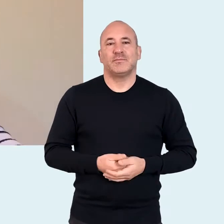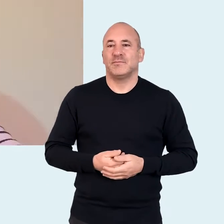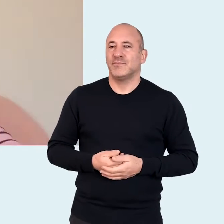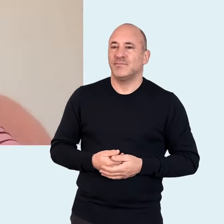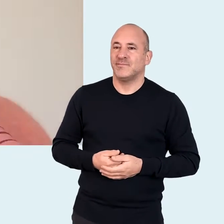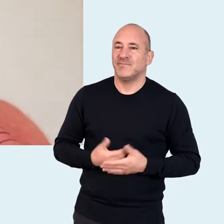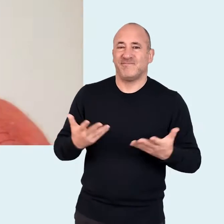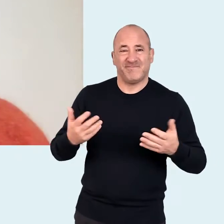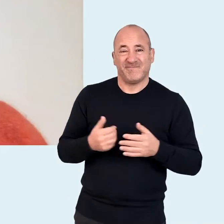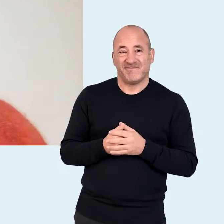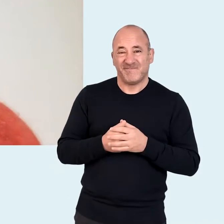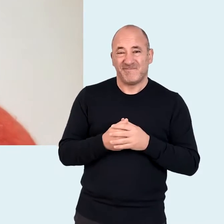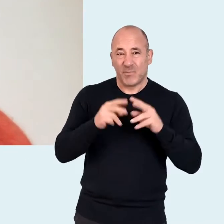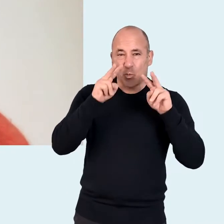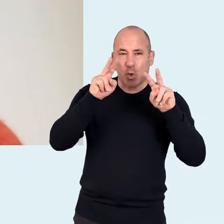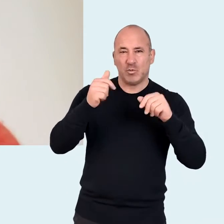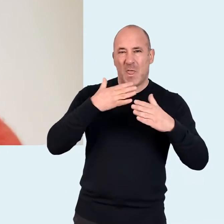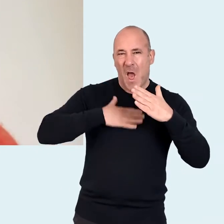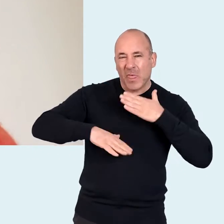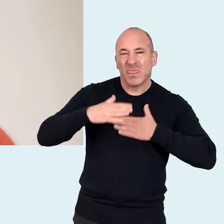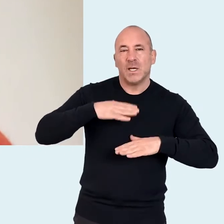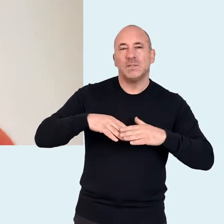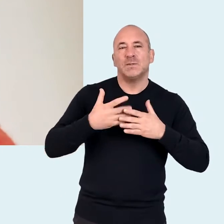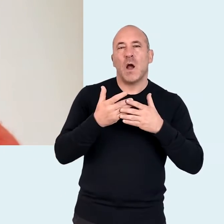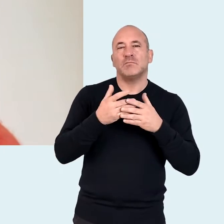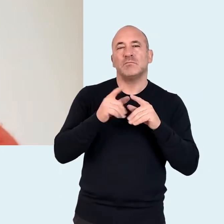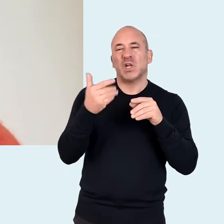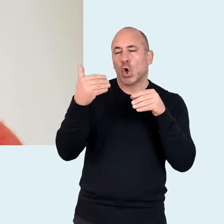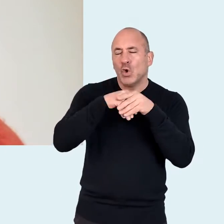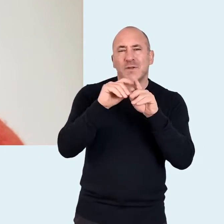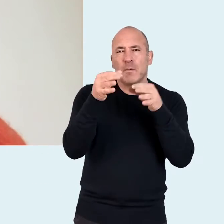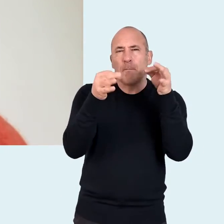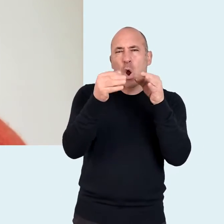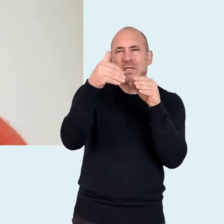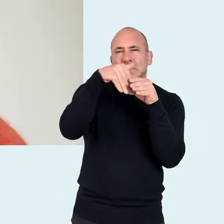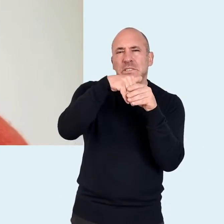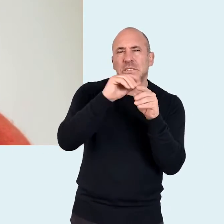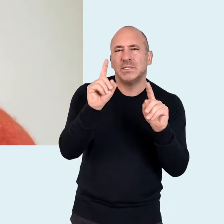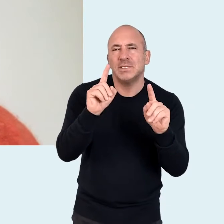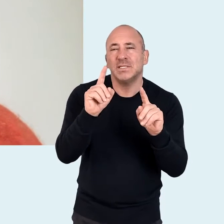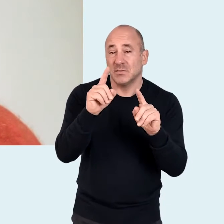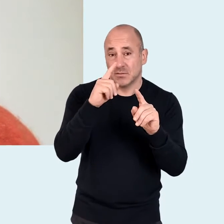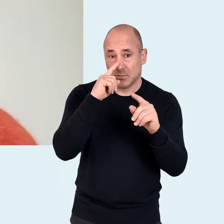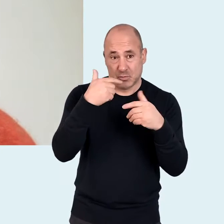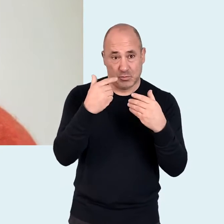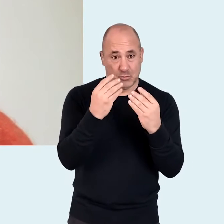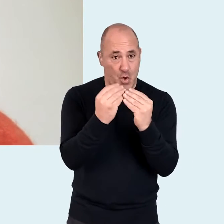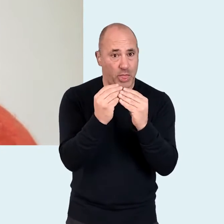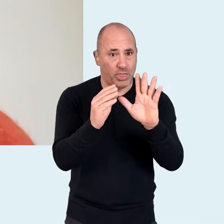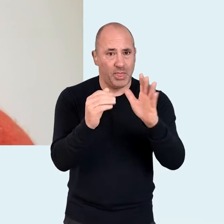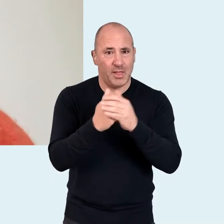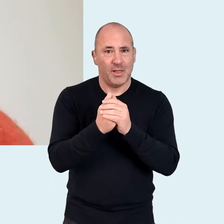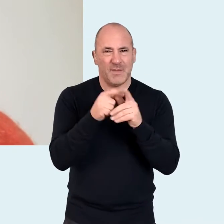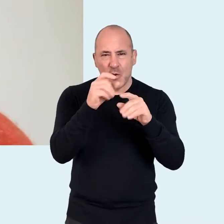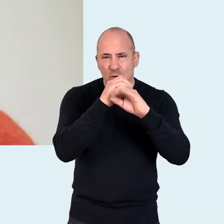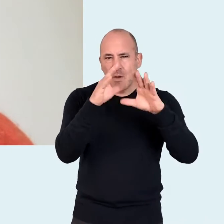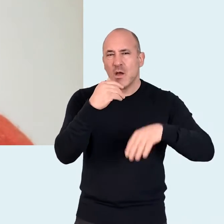I think also look into the ethics and politics of inclusive practice, which I think can help.